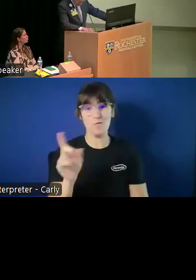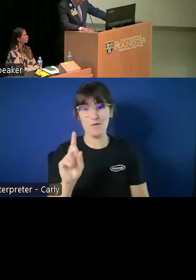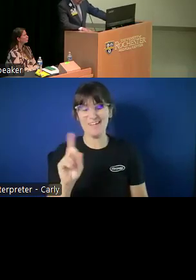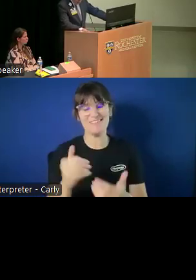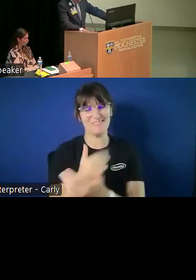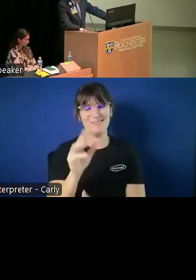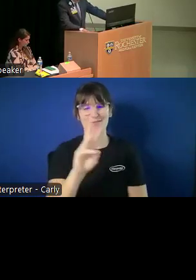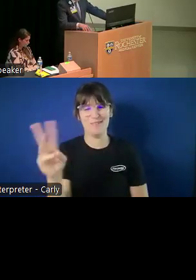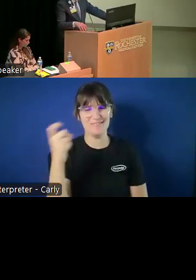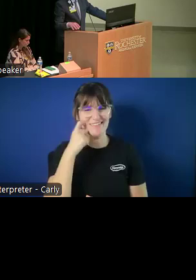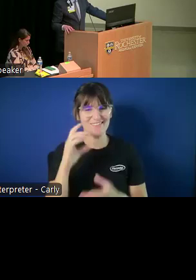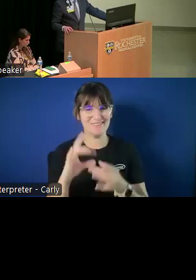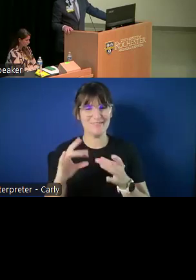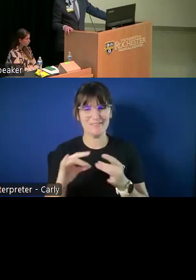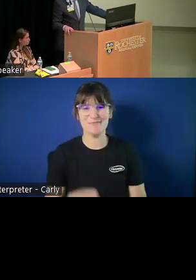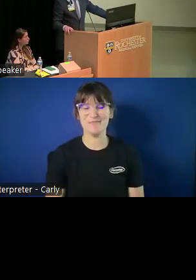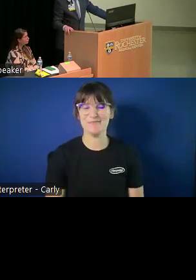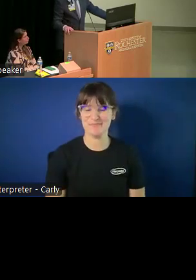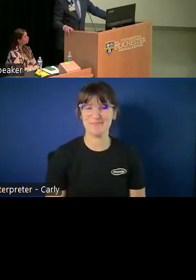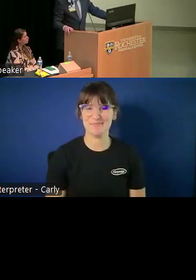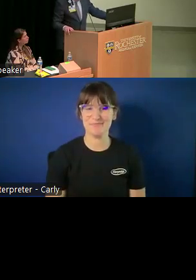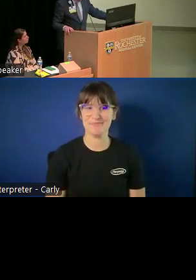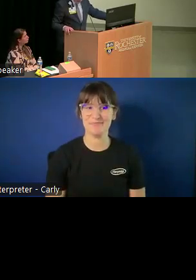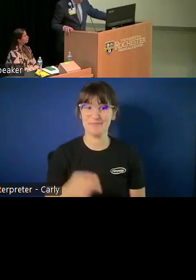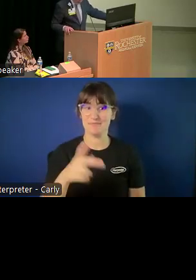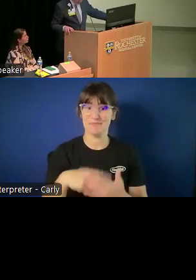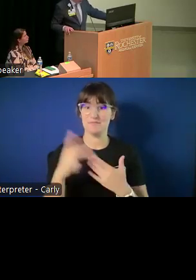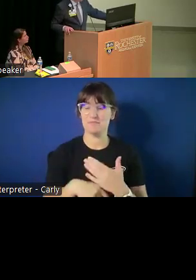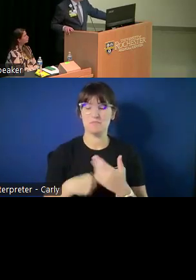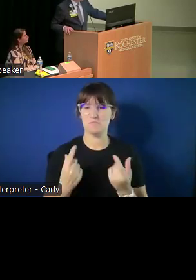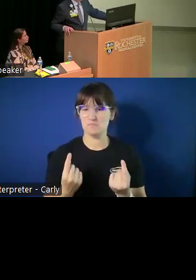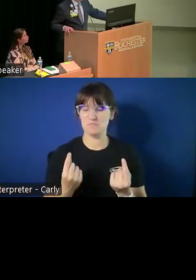was just telling you about the wellbeing fellows program is modeled after a nationally recognized